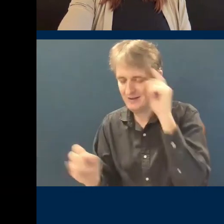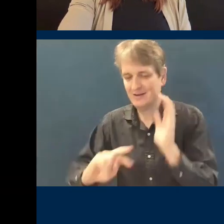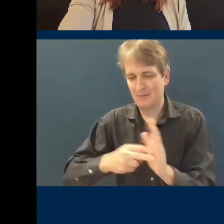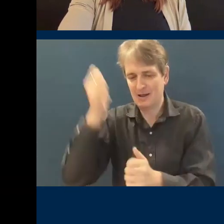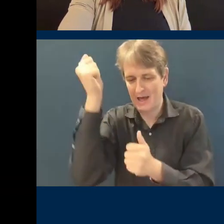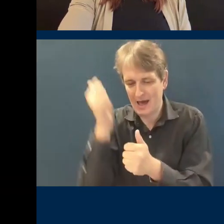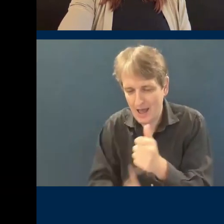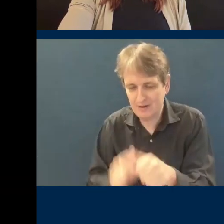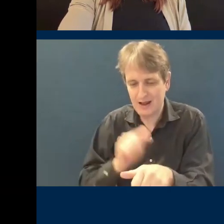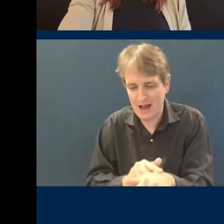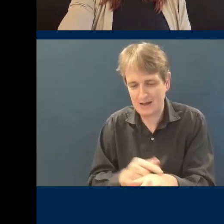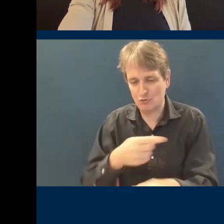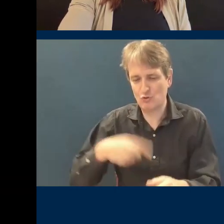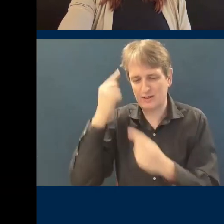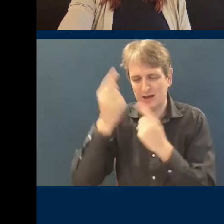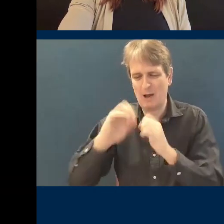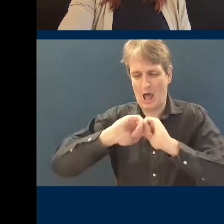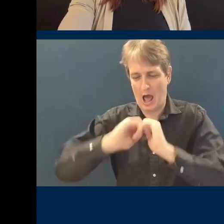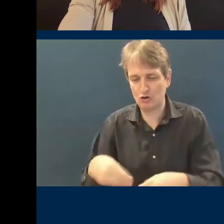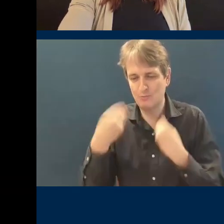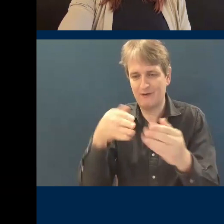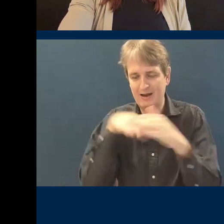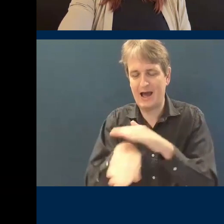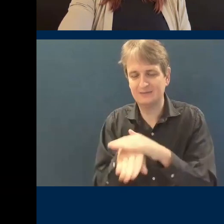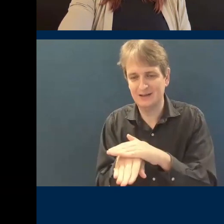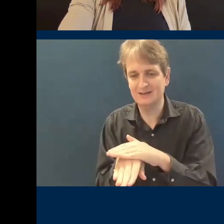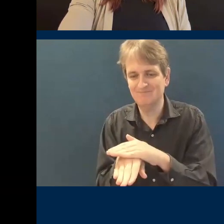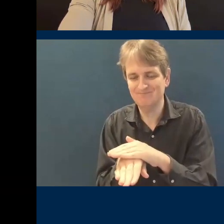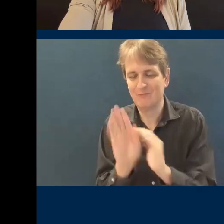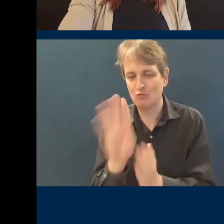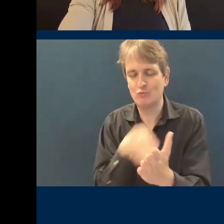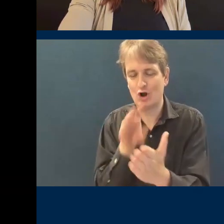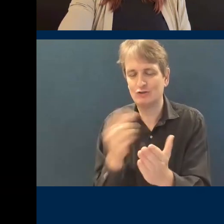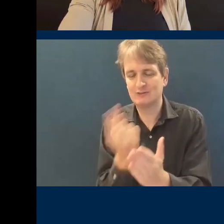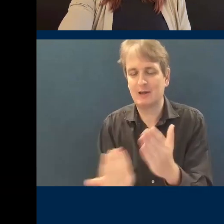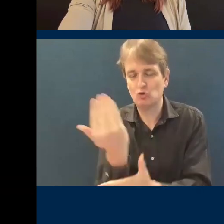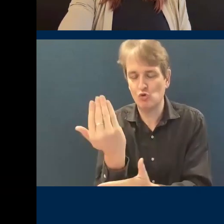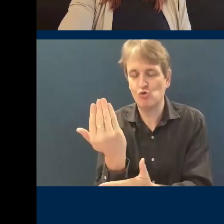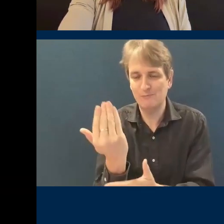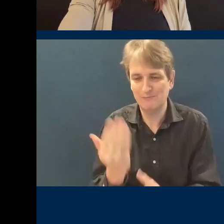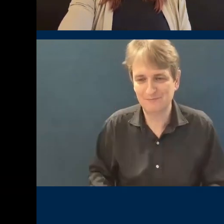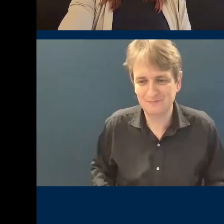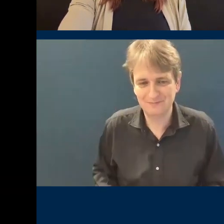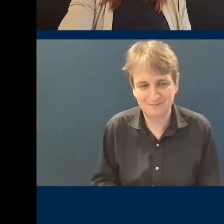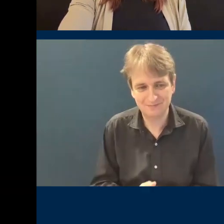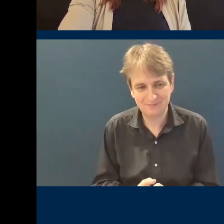accommodate on an individual basis, which means every time we're thinking about how to provide access. We're gonna learn something new.